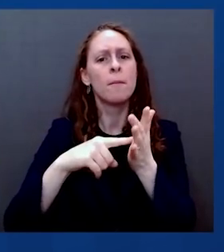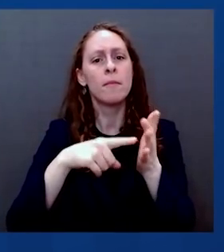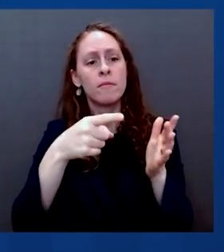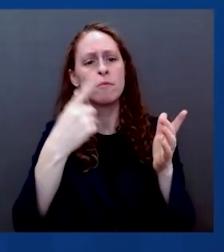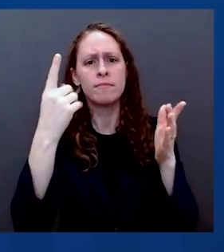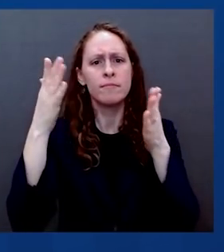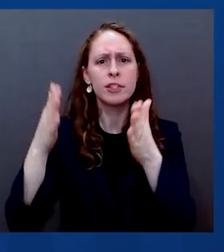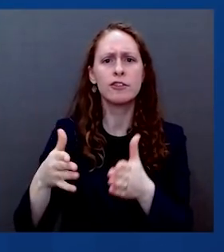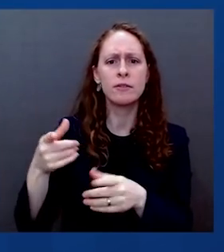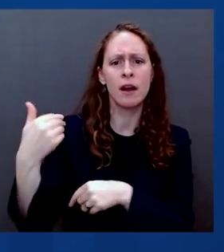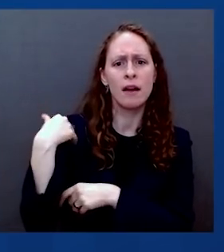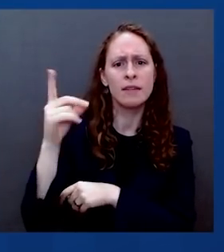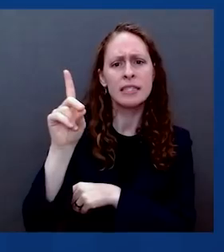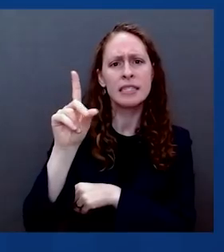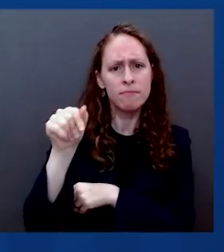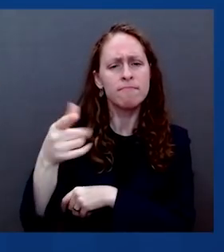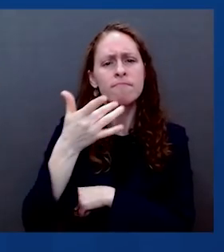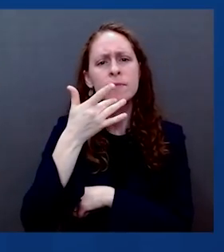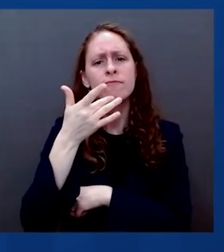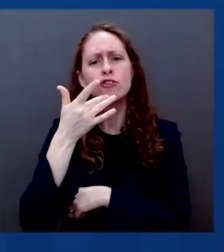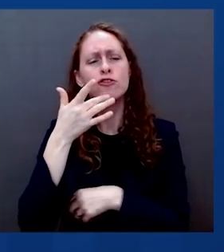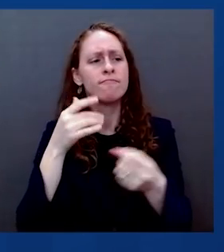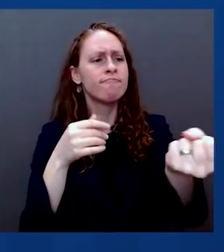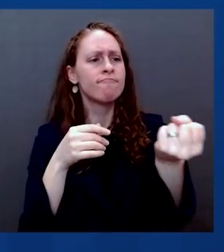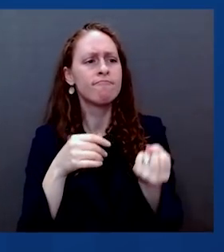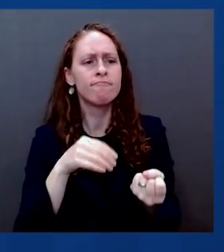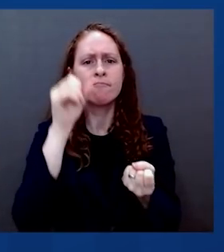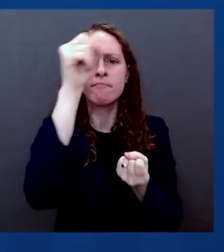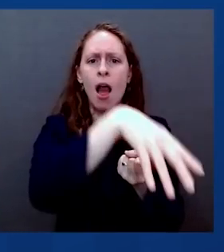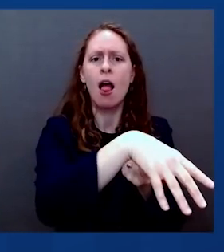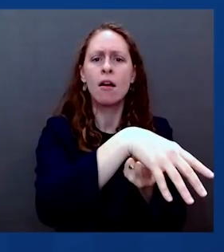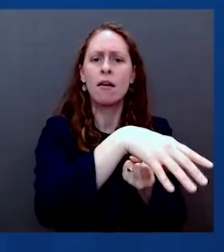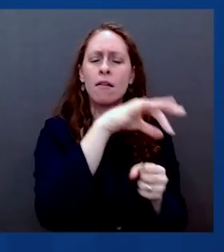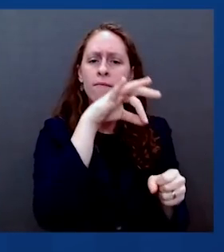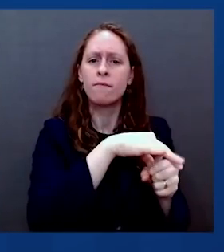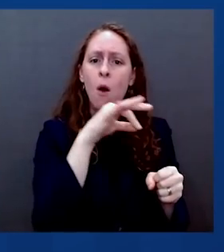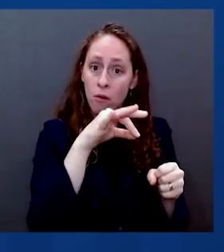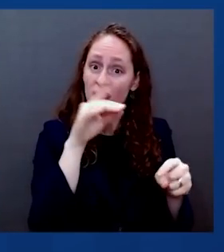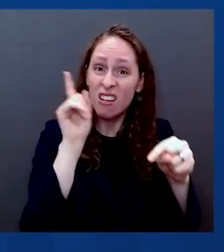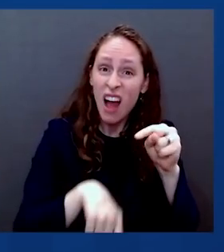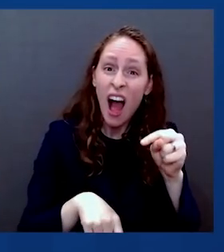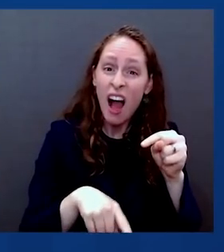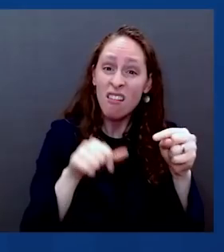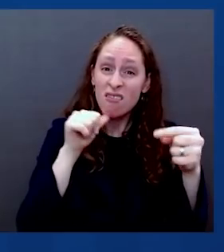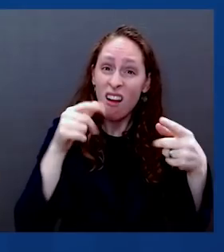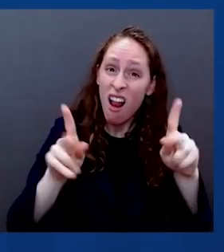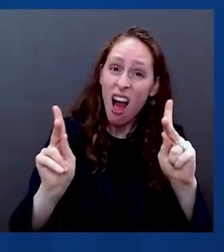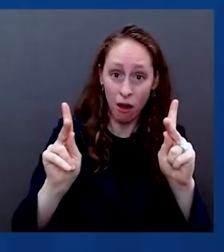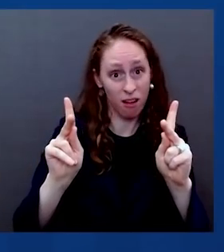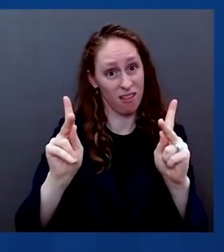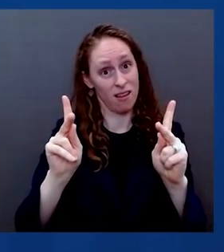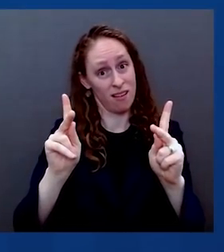There is nothing normal about a law that makes it illegal to pass out water or food